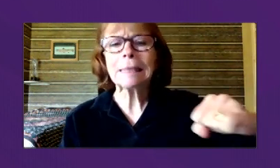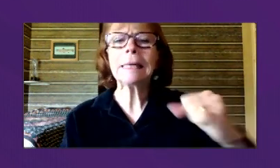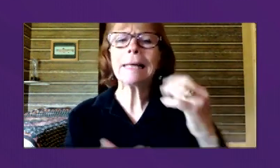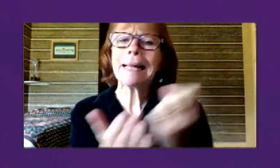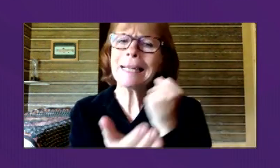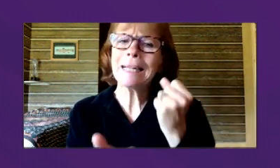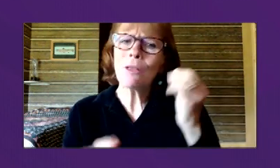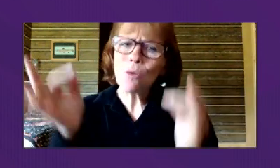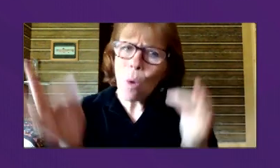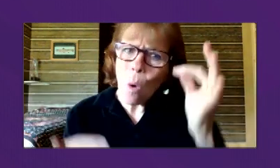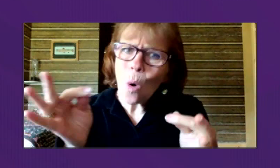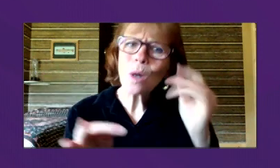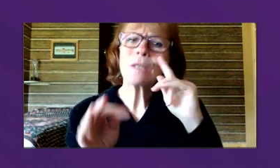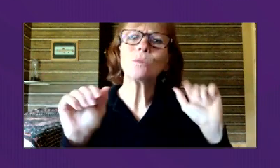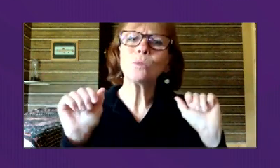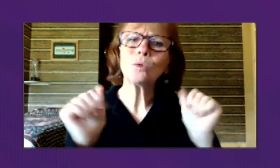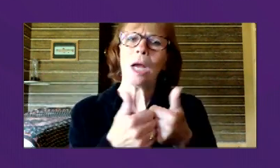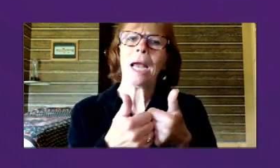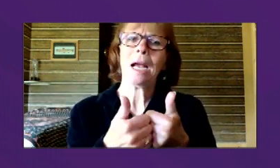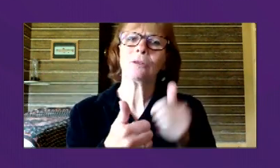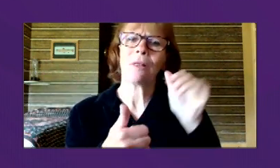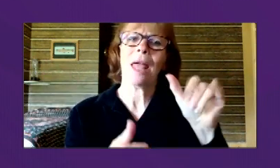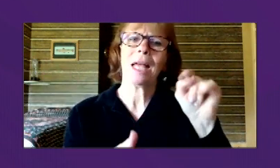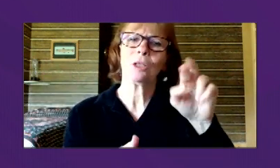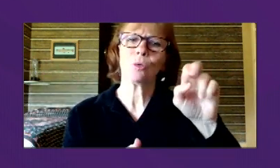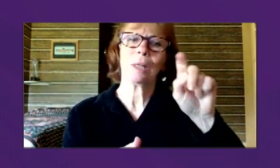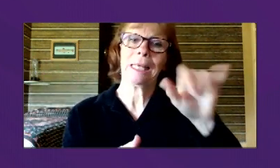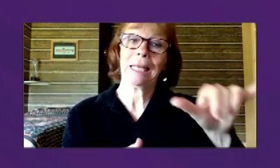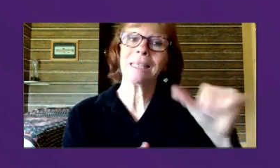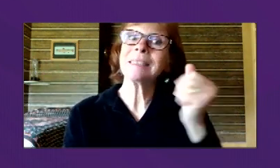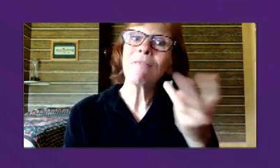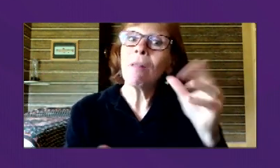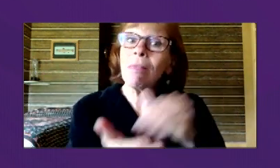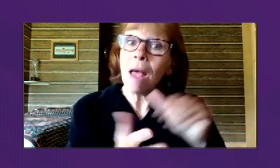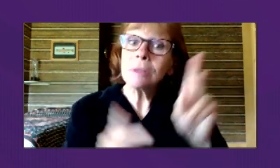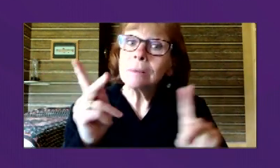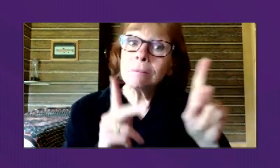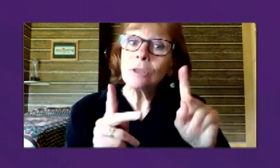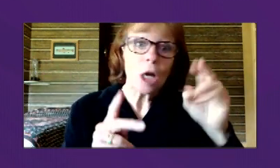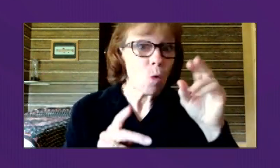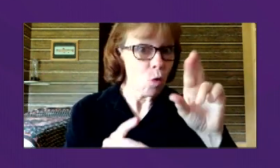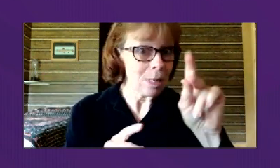Treaty of New Echota and 1,000s of Cherokee people signed a petition in protest of the